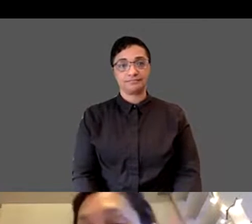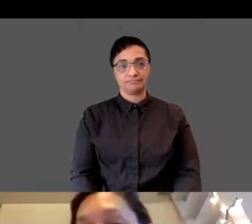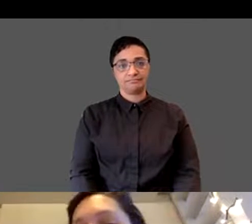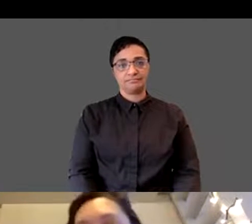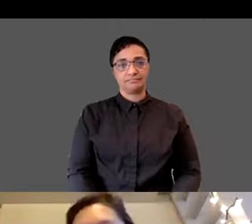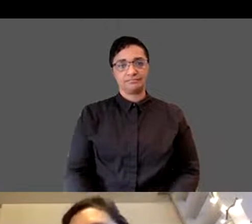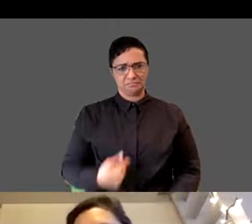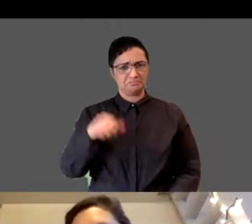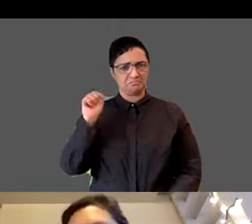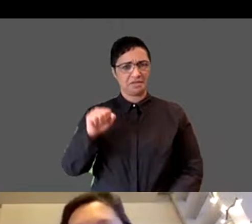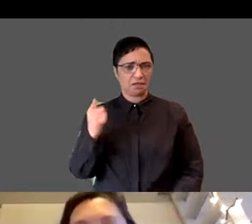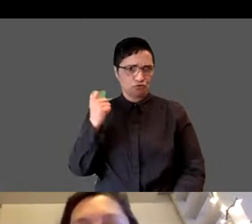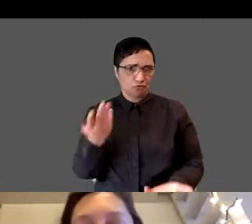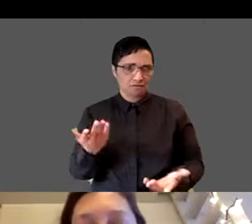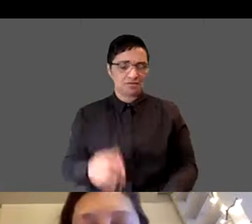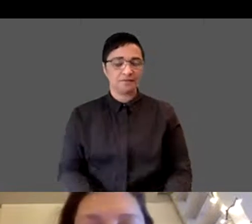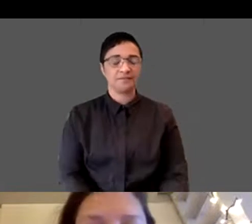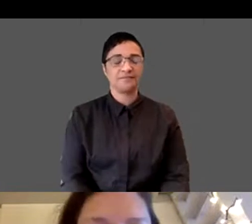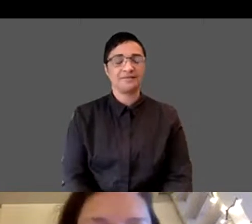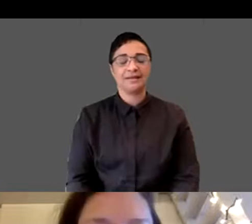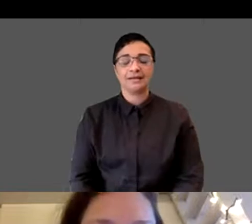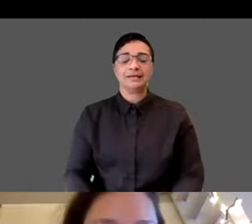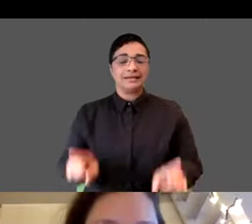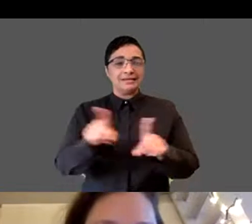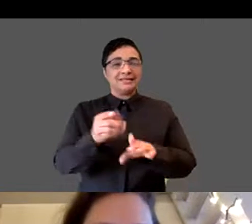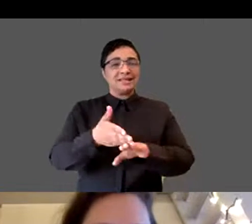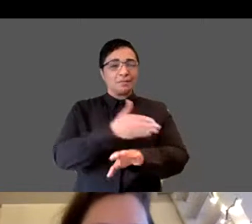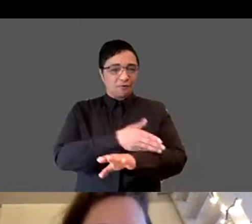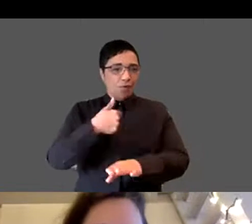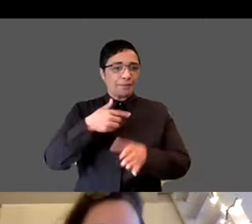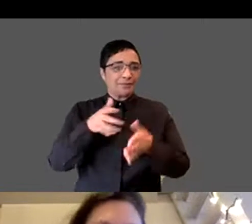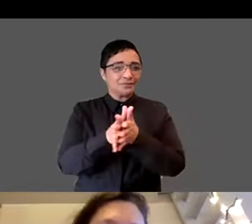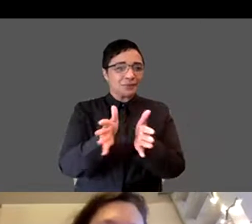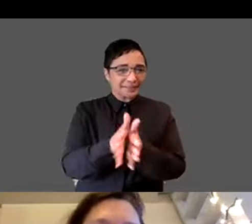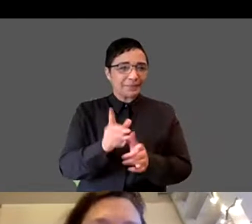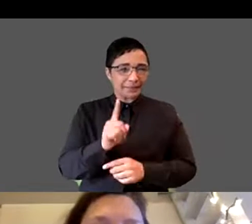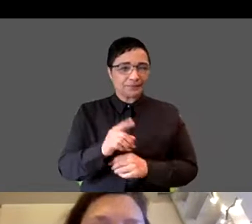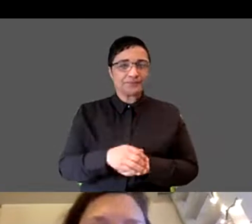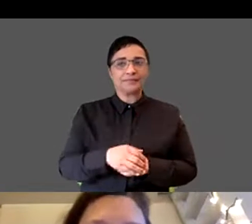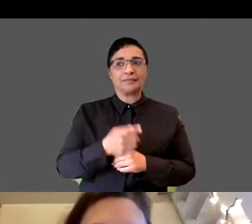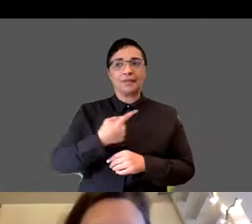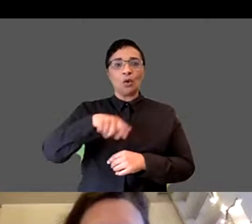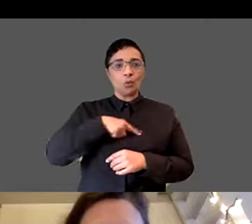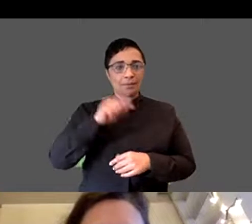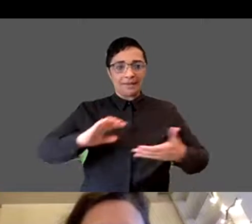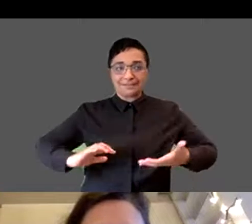I think it's very much tied to what I already mentioned, that working together in co creation